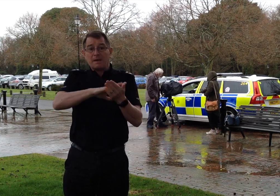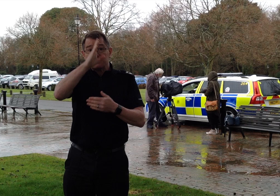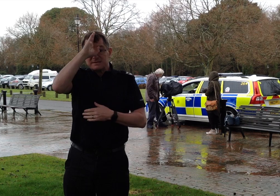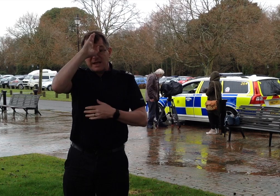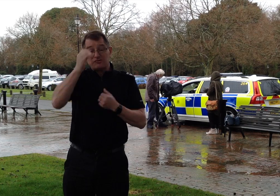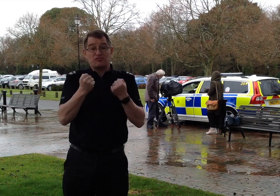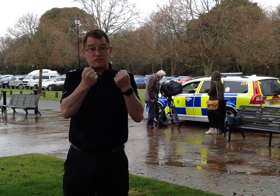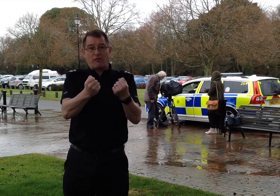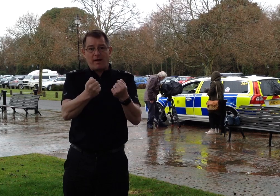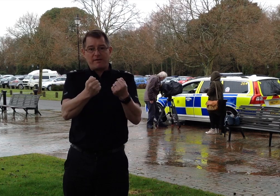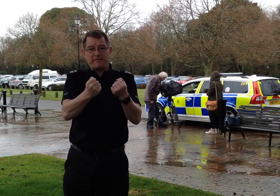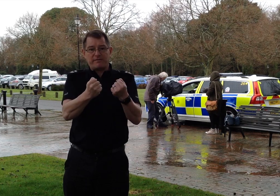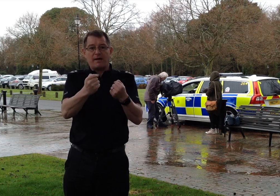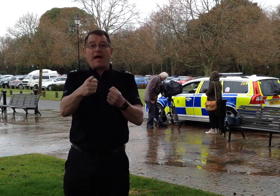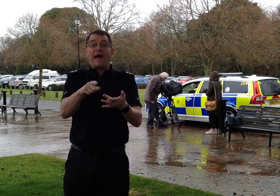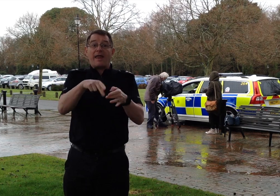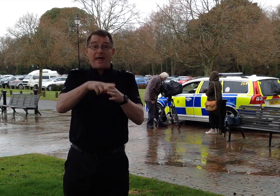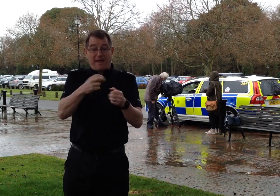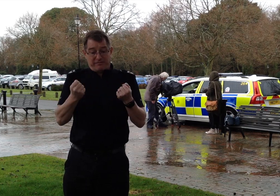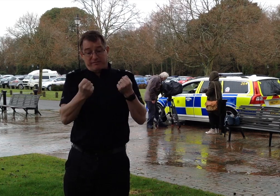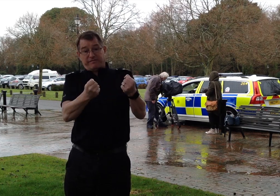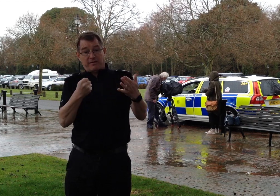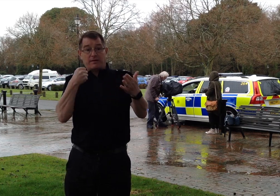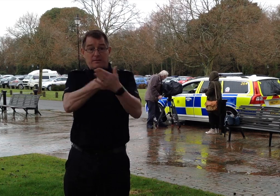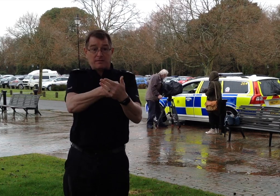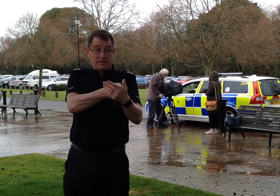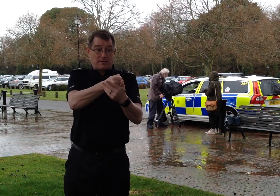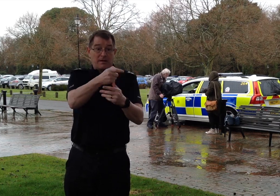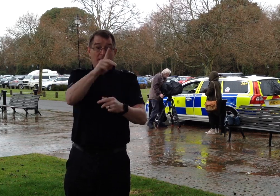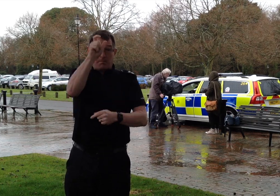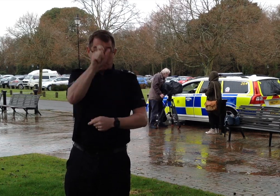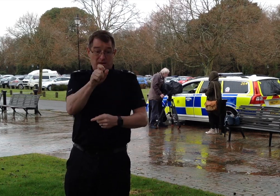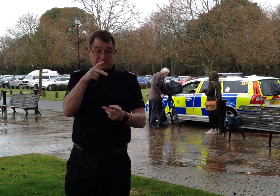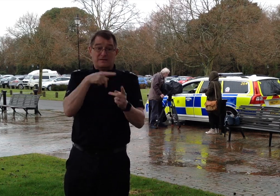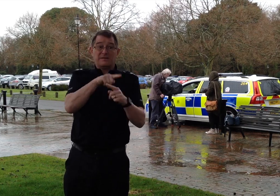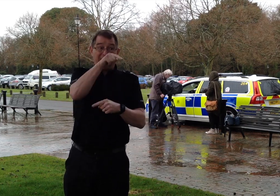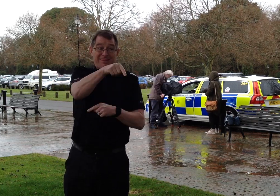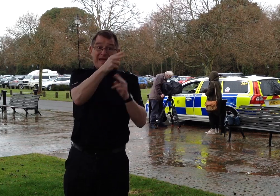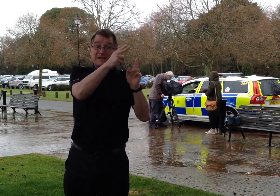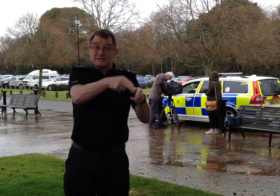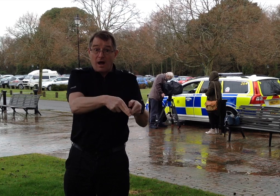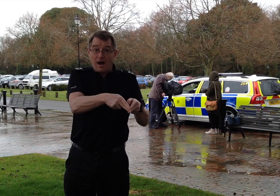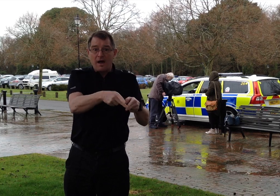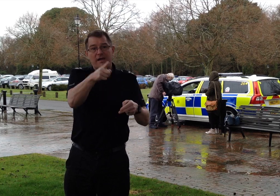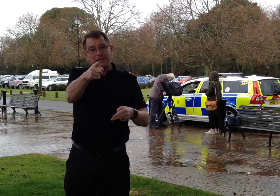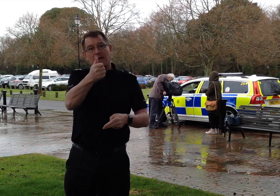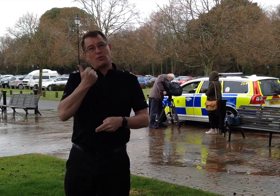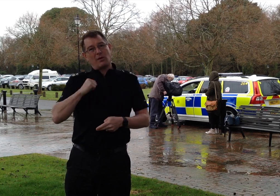and that means driving dangerously If you are involved in a crash resulting in the death of a person